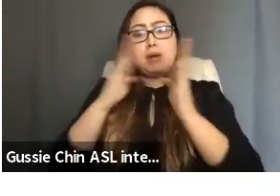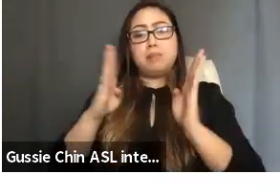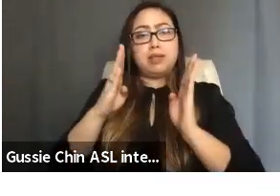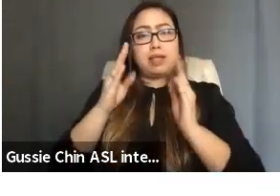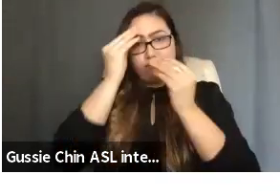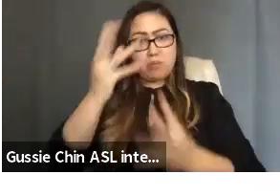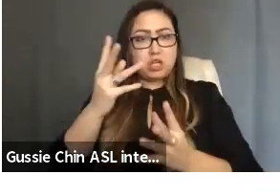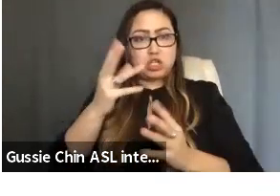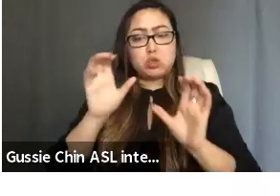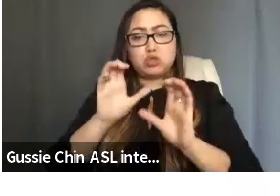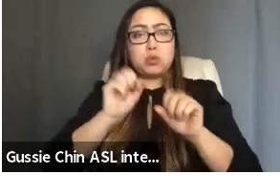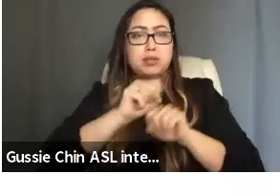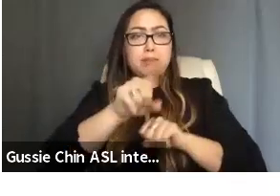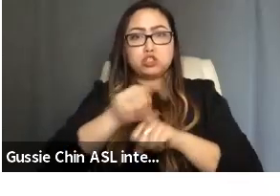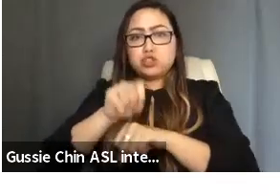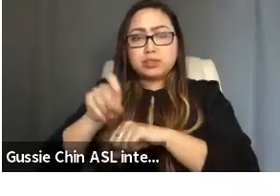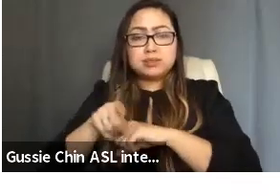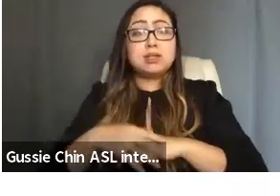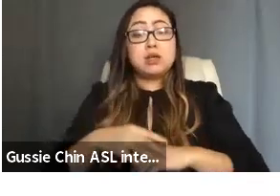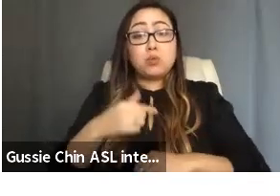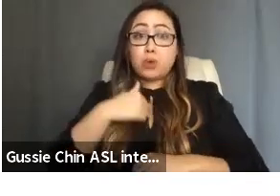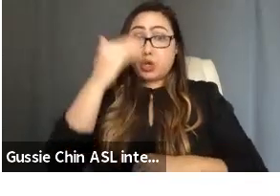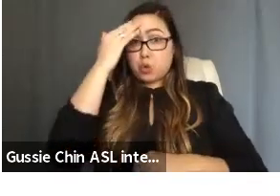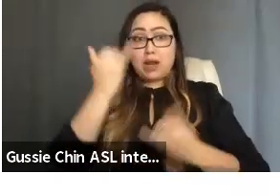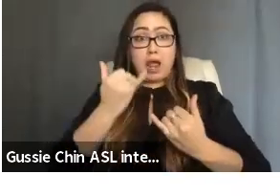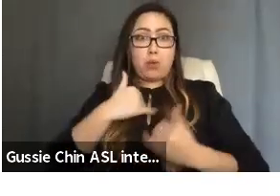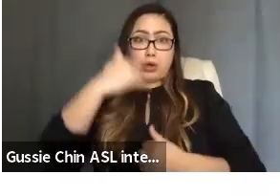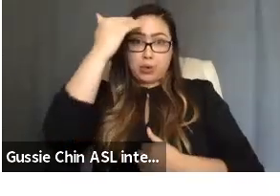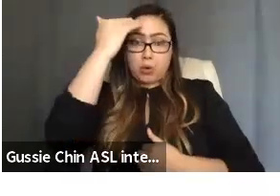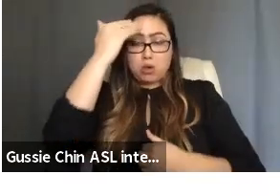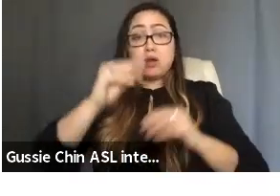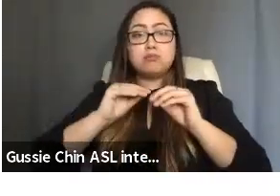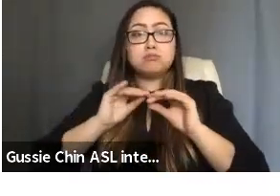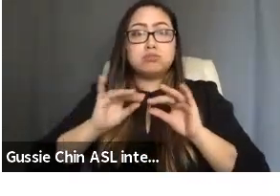which we knew and we especially know now, if the outbreak continues to grow and affect that